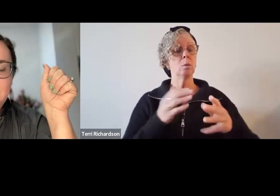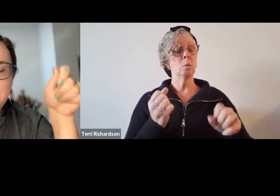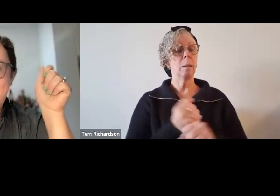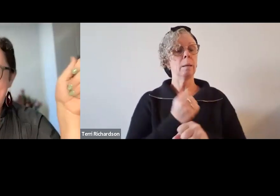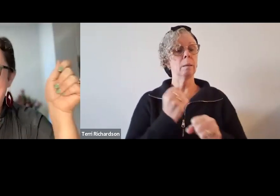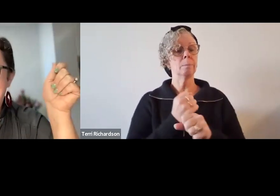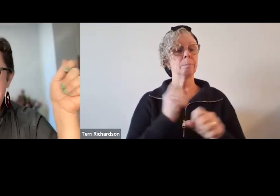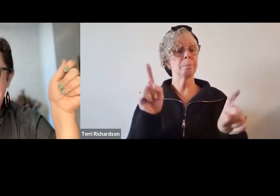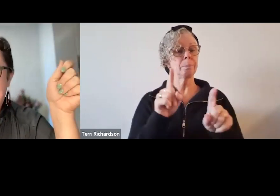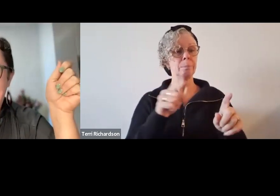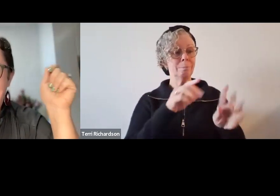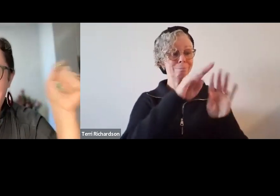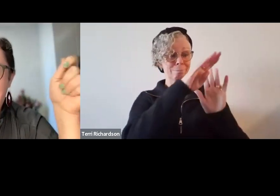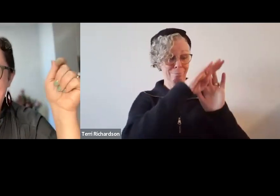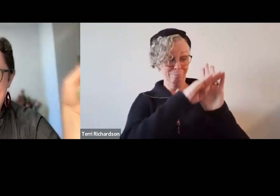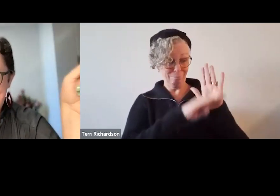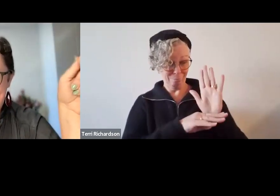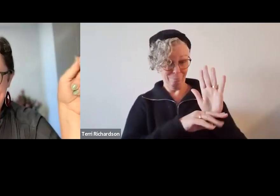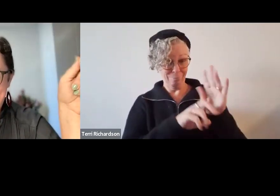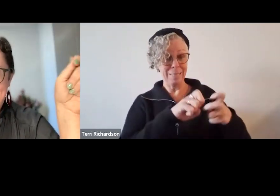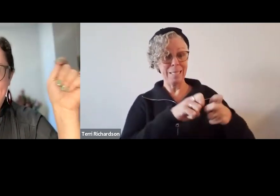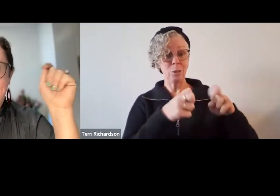these issues are becoming more urgent.